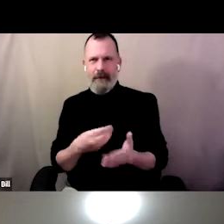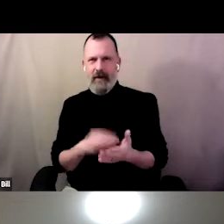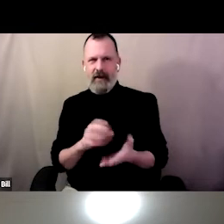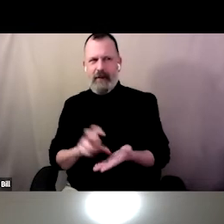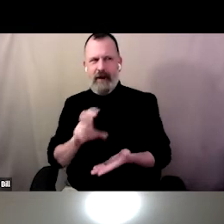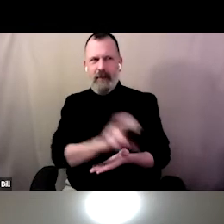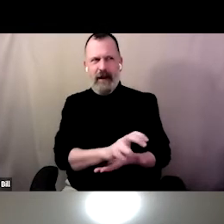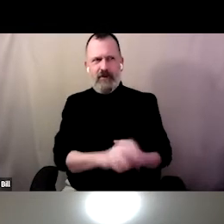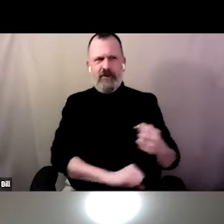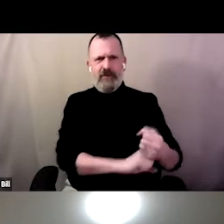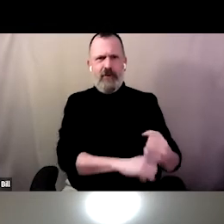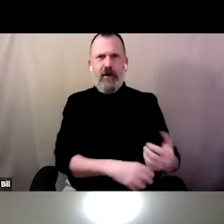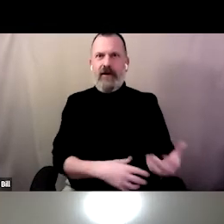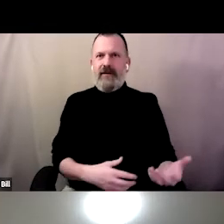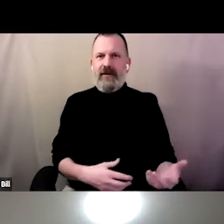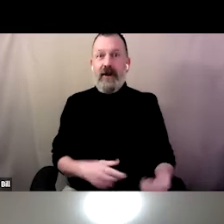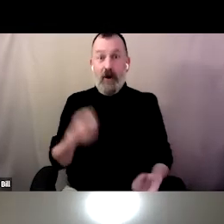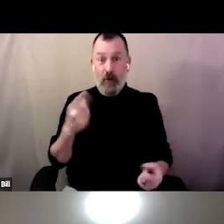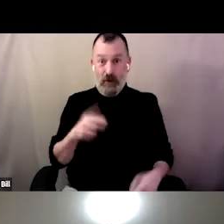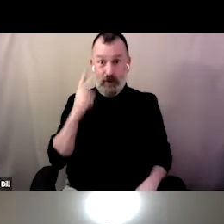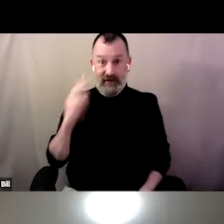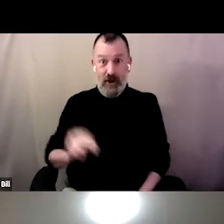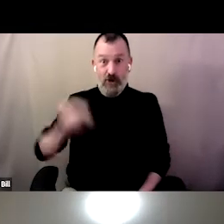you know when you started to see North Korea starting to use ransomware